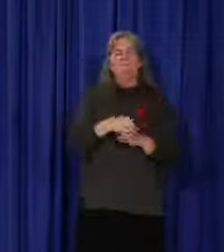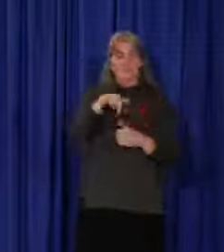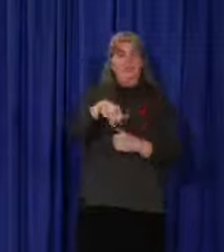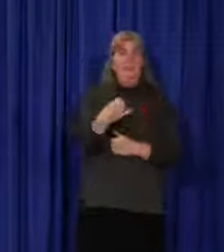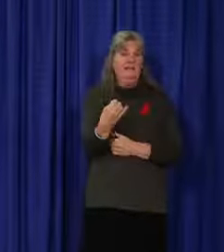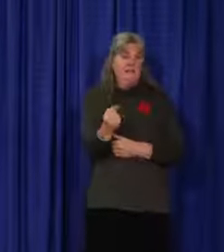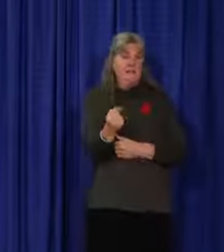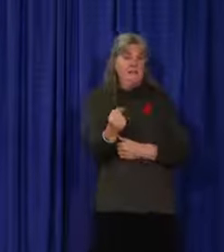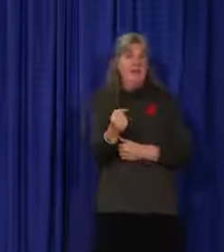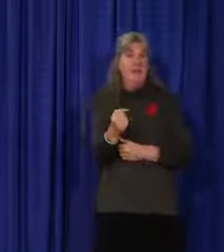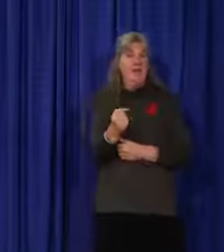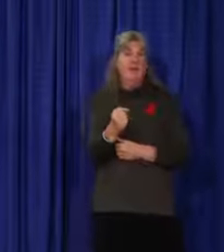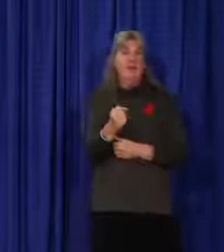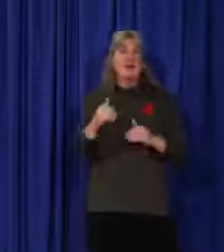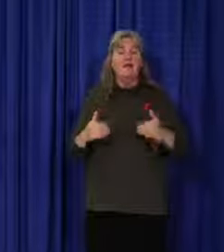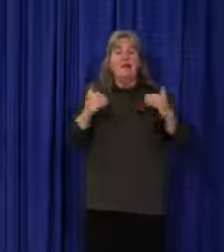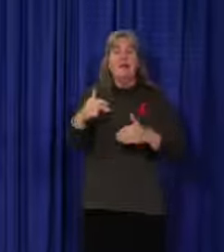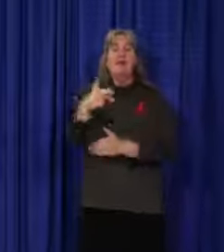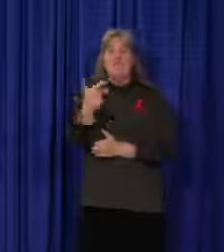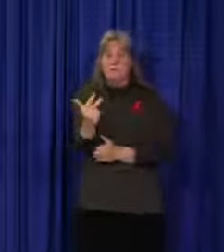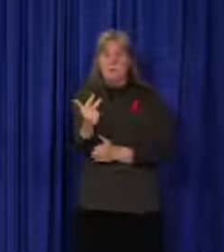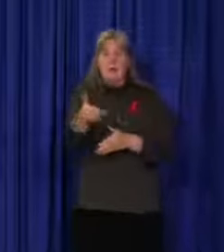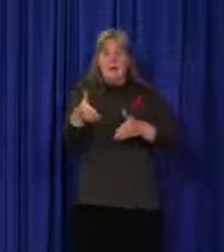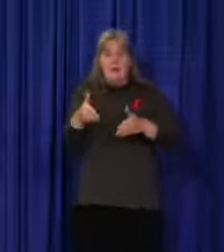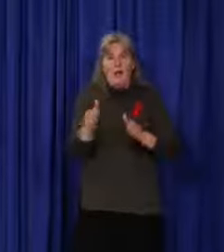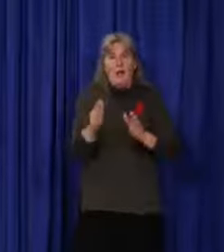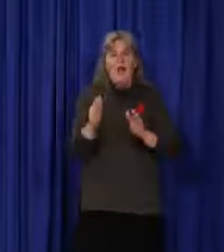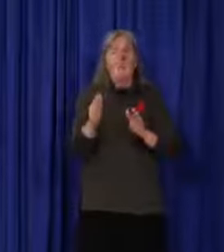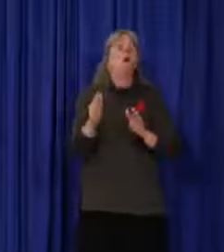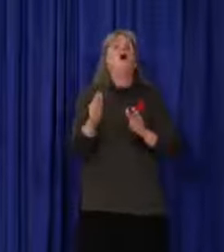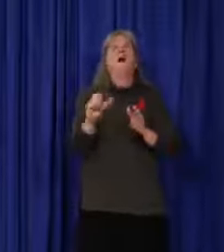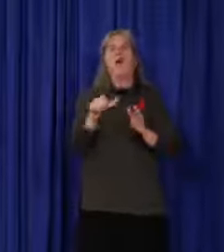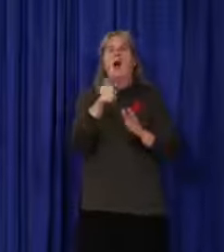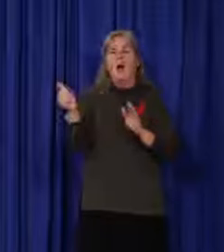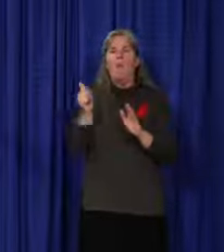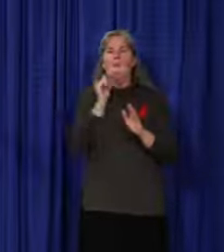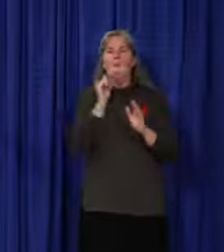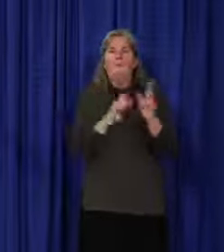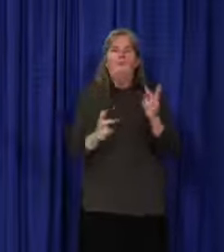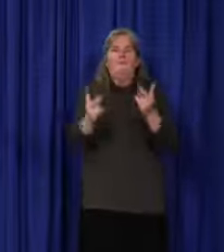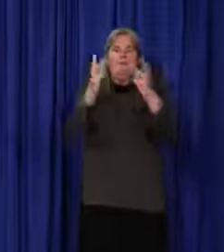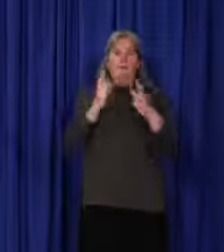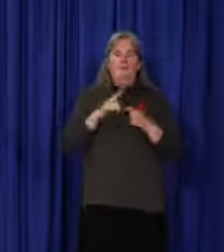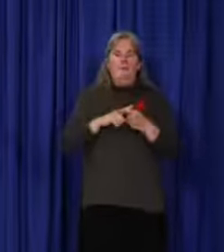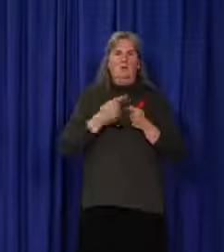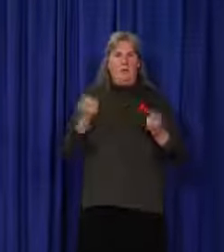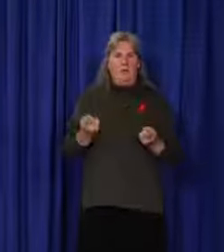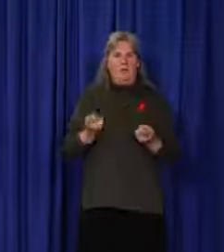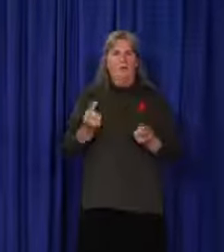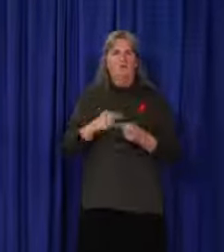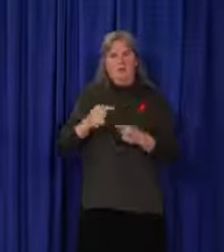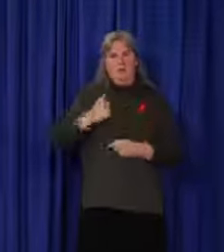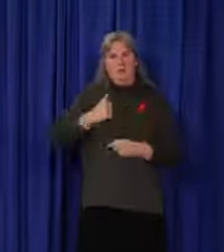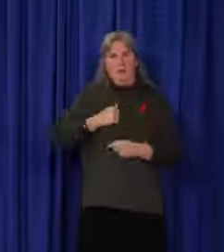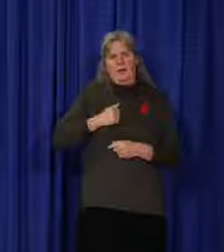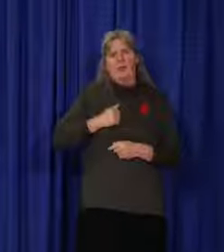safety of your family, neighbours and the rest of our community. You may feel very safe in your small community or in your